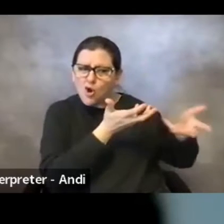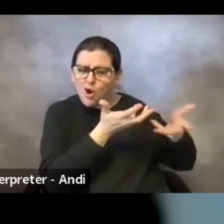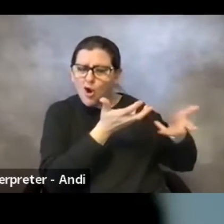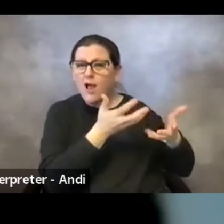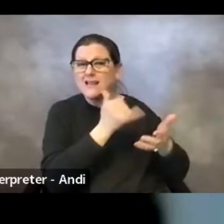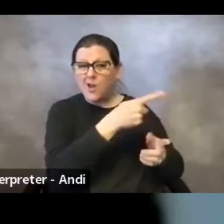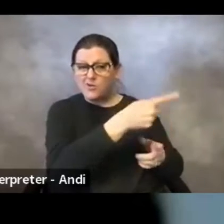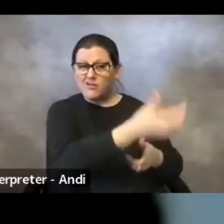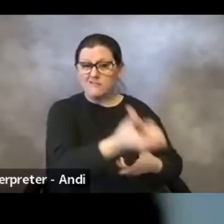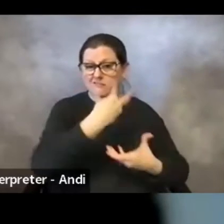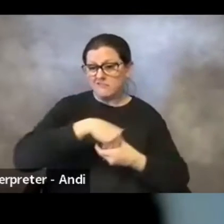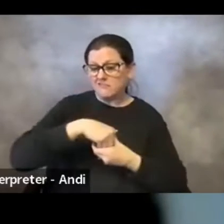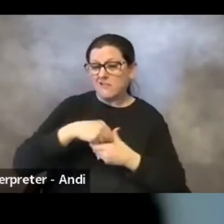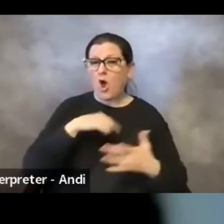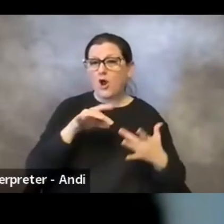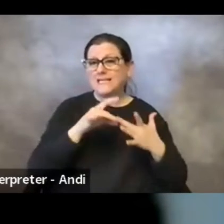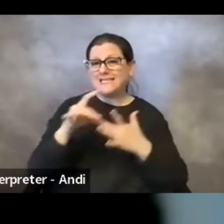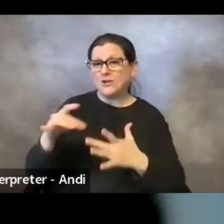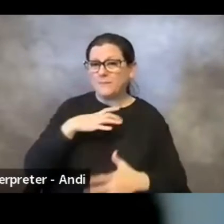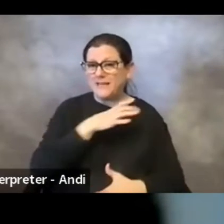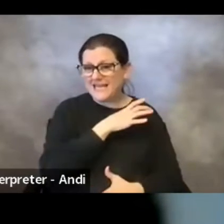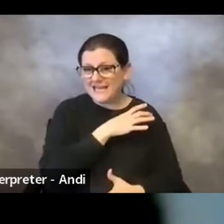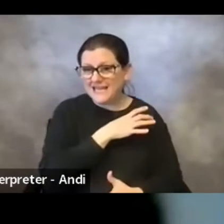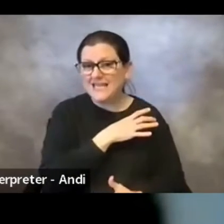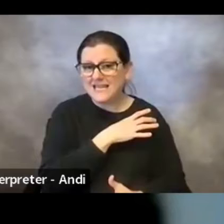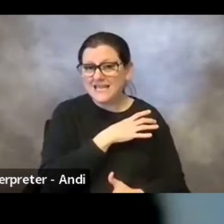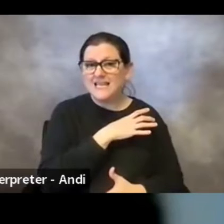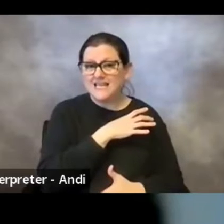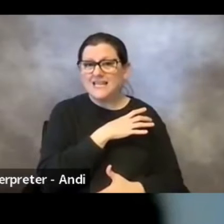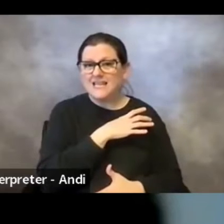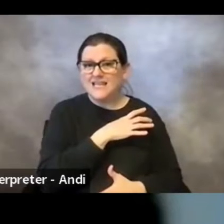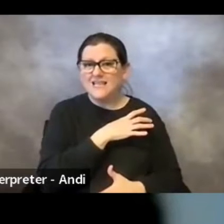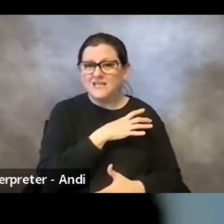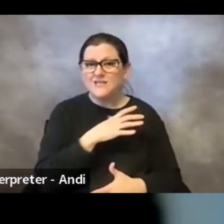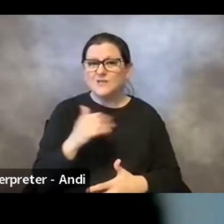part of art. During committee and we're so I would just say just any little